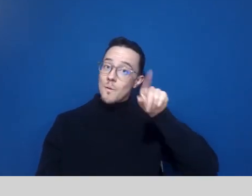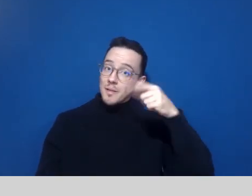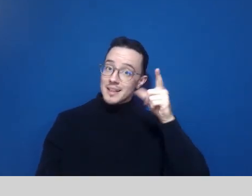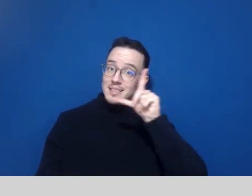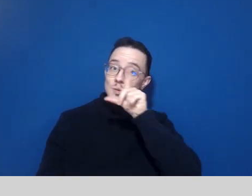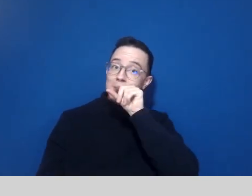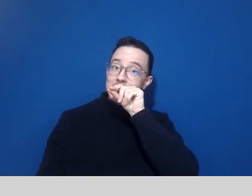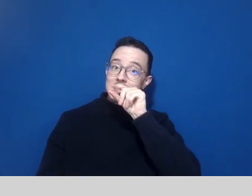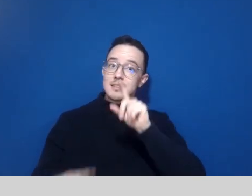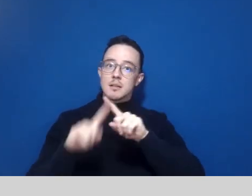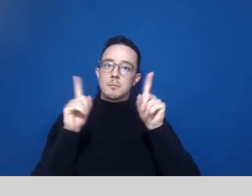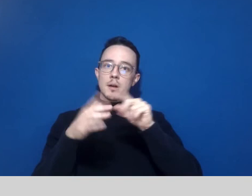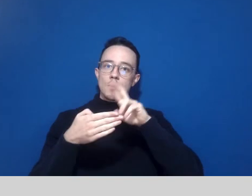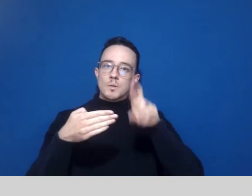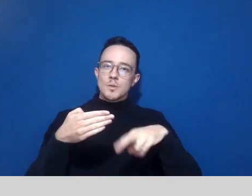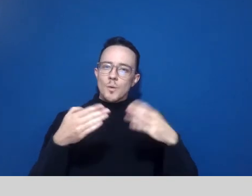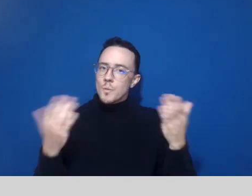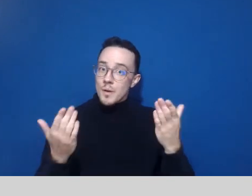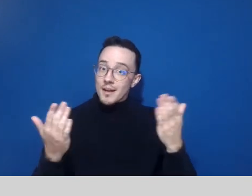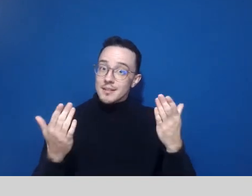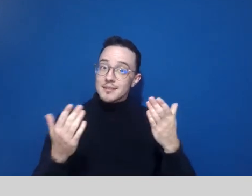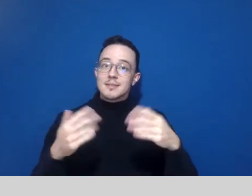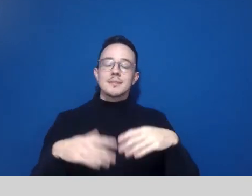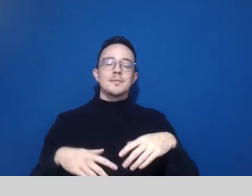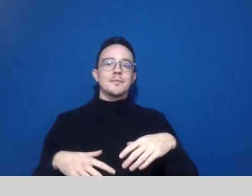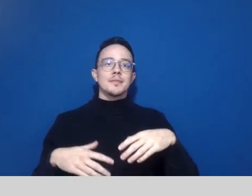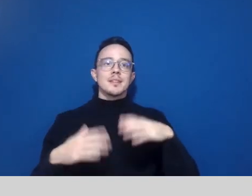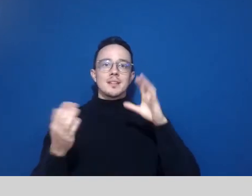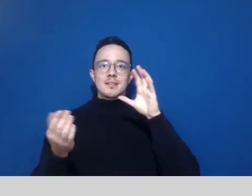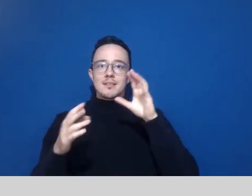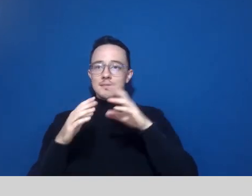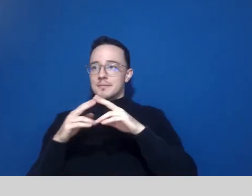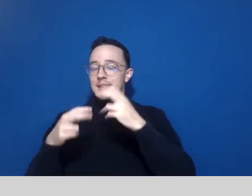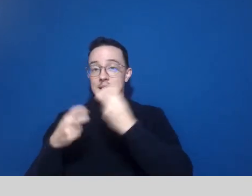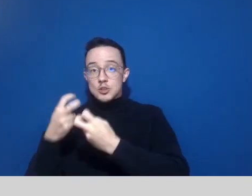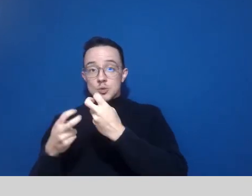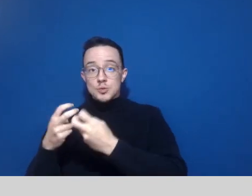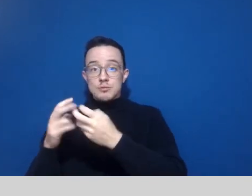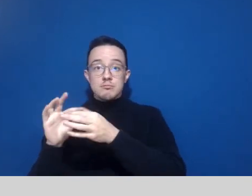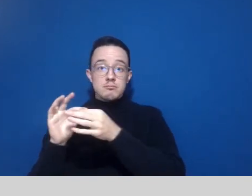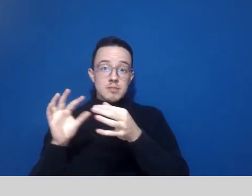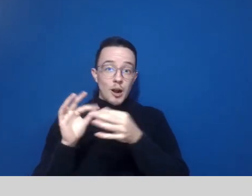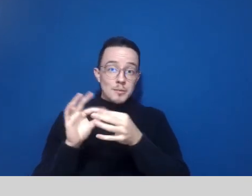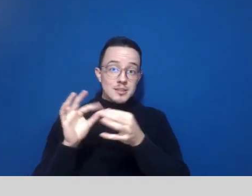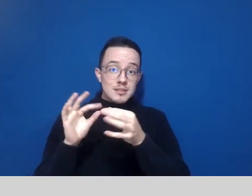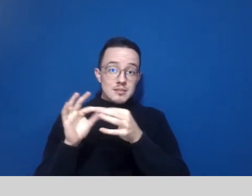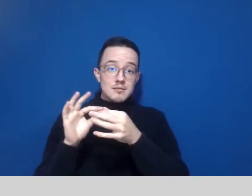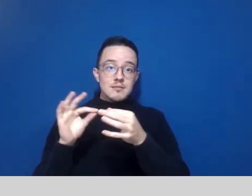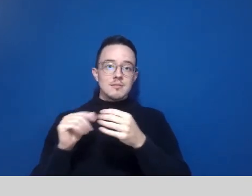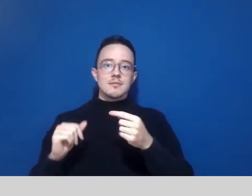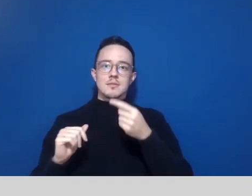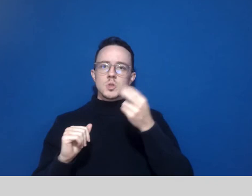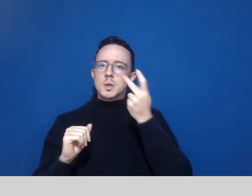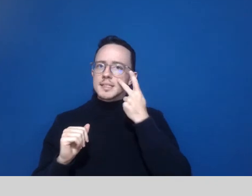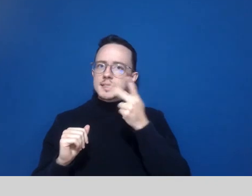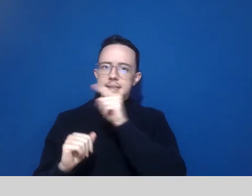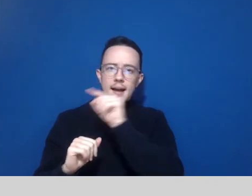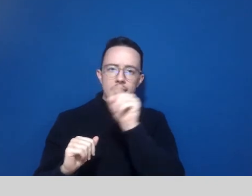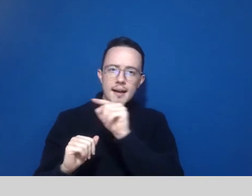but I get back issue comments from my personal issues where I've been tracking the fact that I need